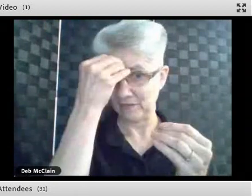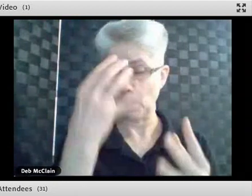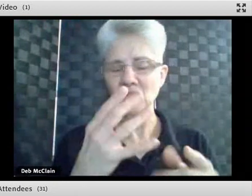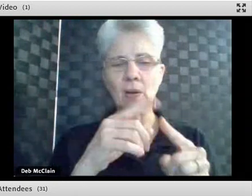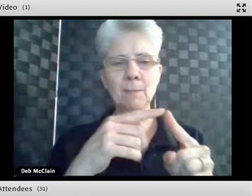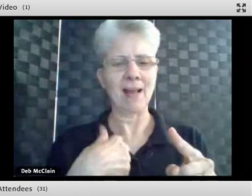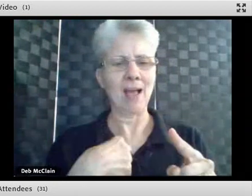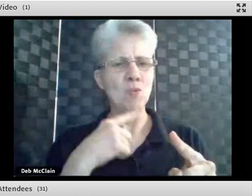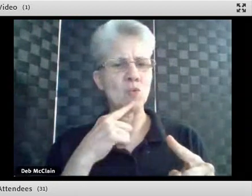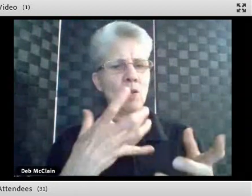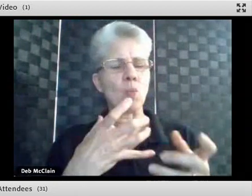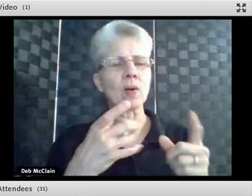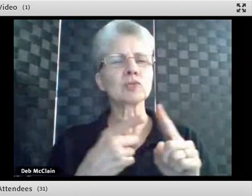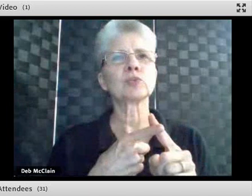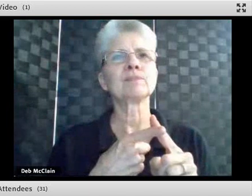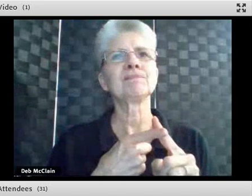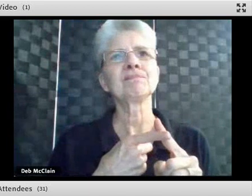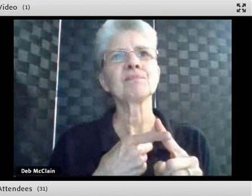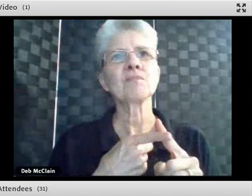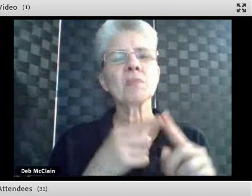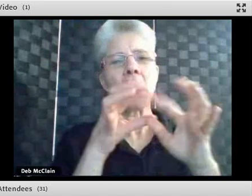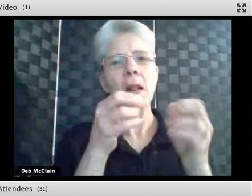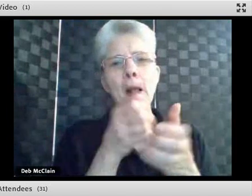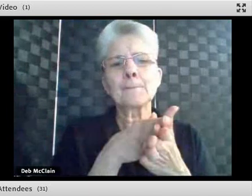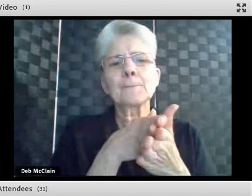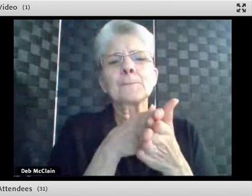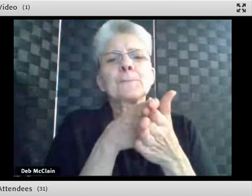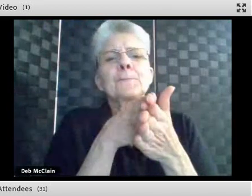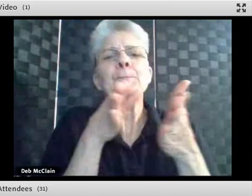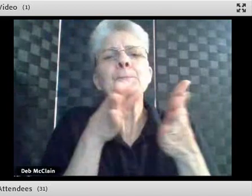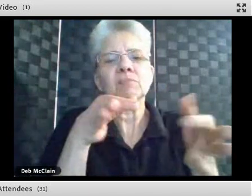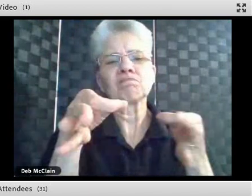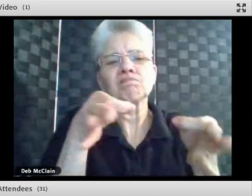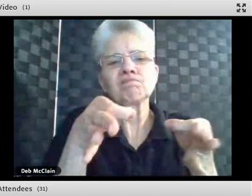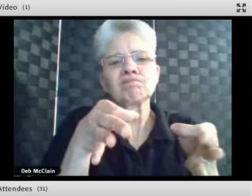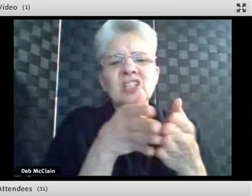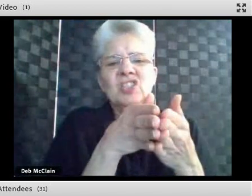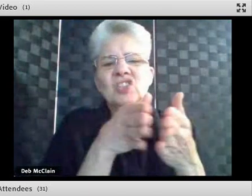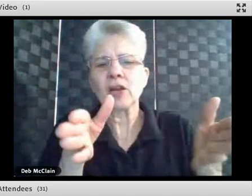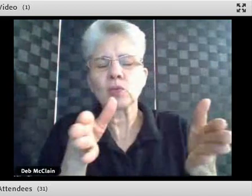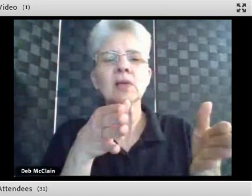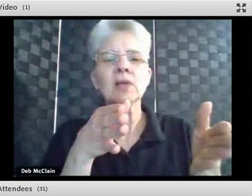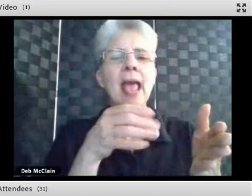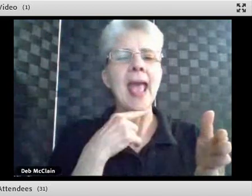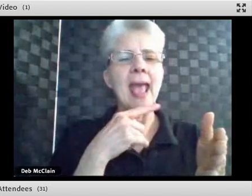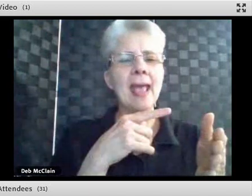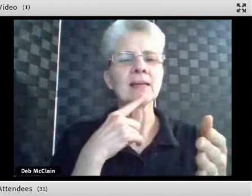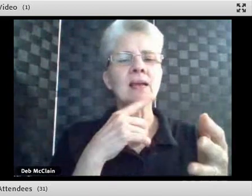but I really just wanted to sort of stay big picture for today and tackle four main questions.